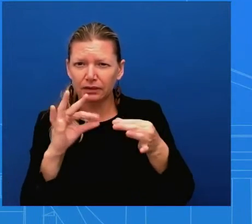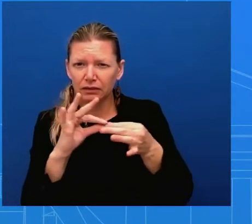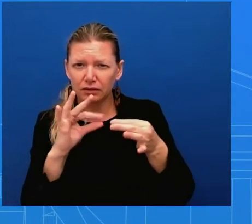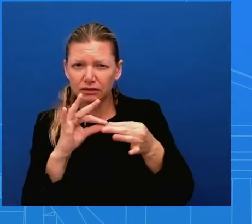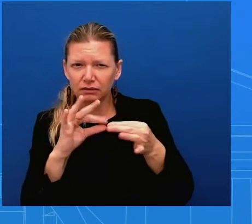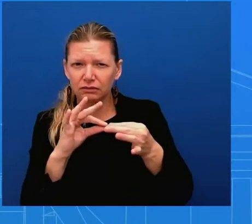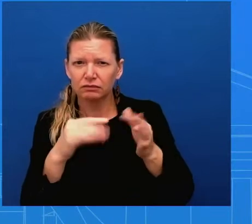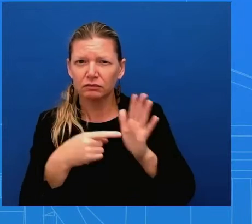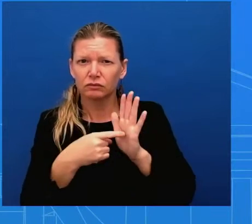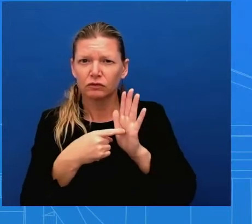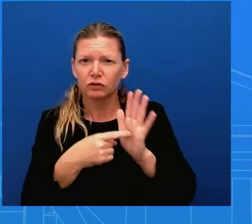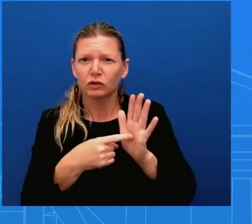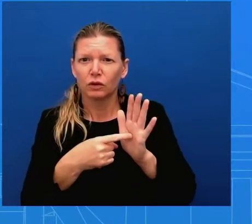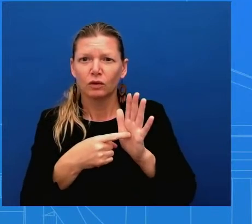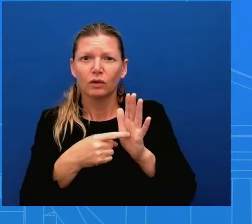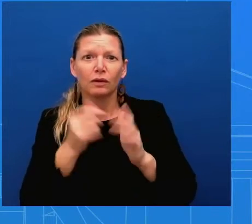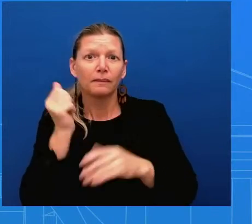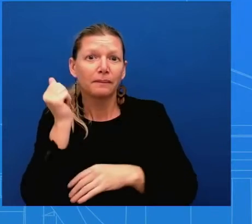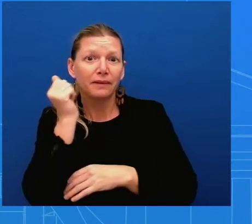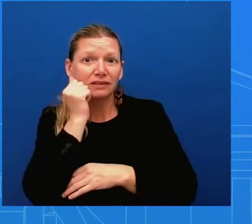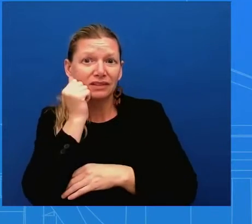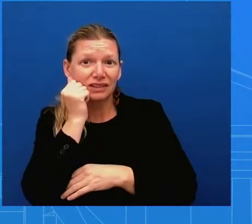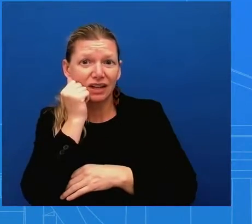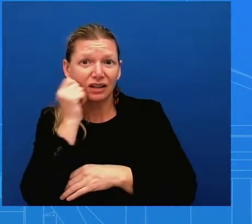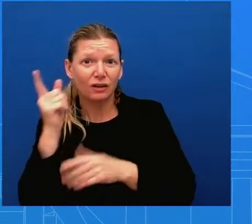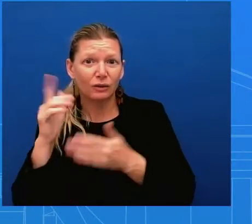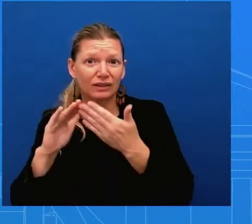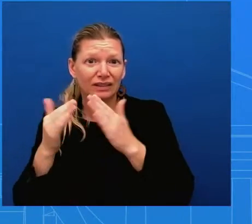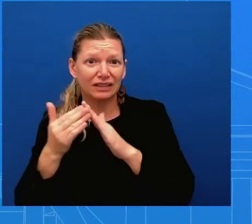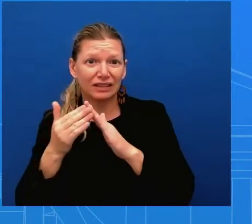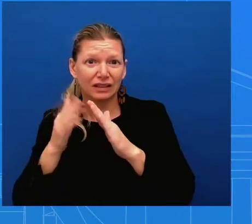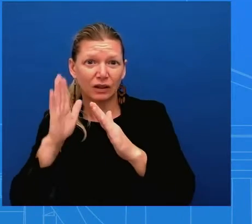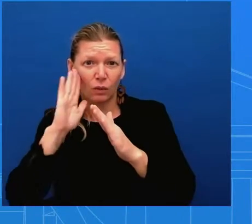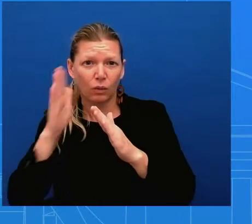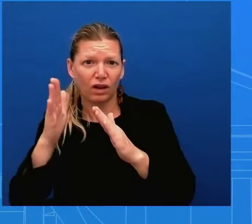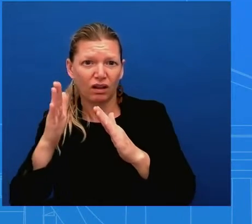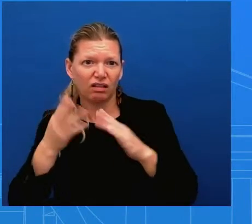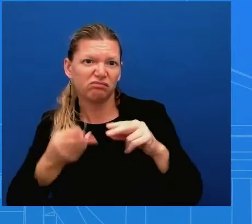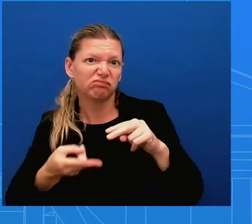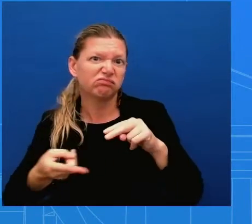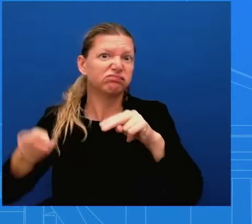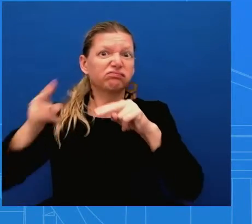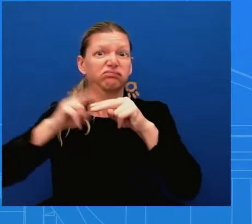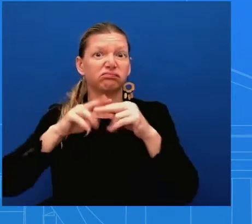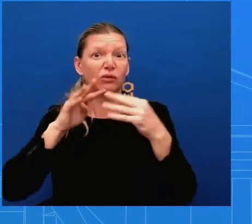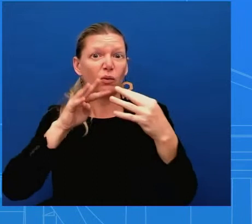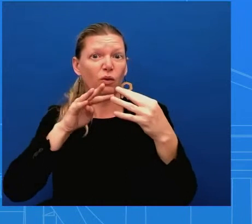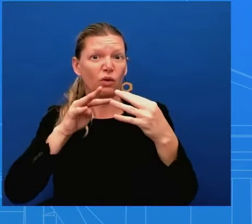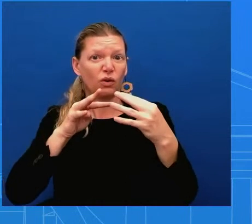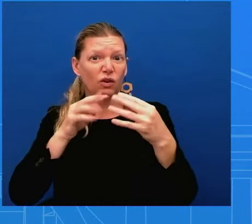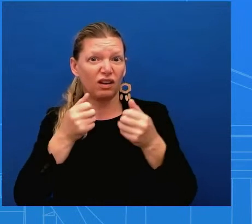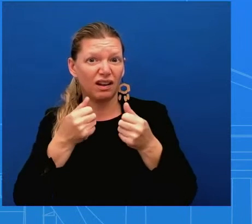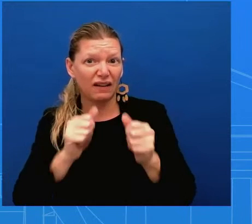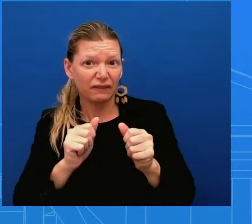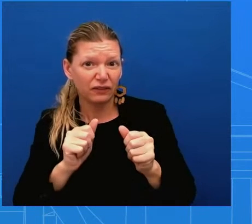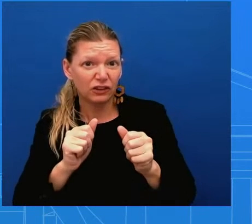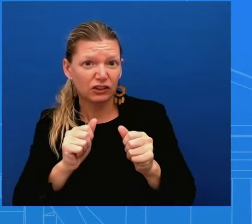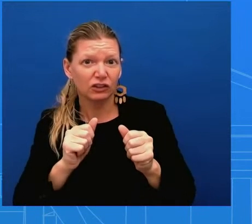and reconfigure its economy for its defense needs. Is that your assessment of this shake-up as well? Mr. Sullivan: Look, it's an opaque system.